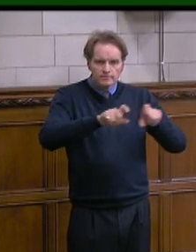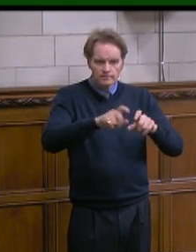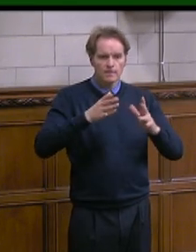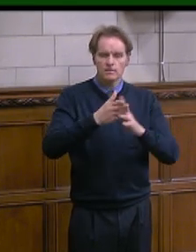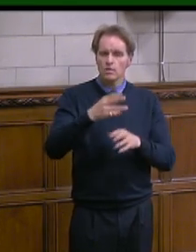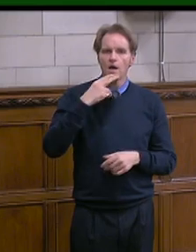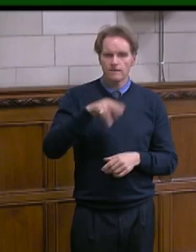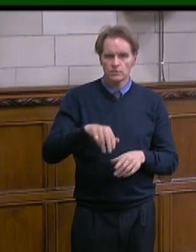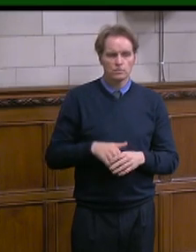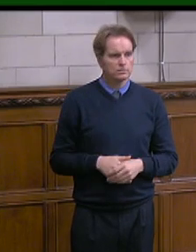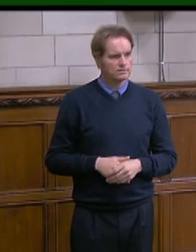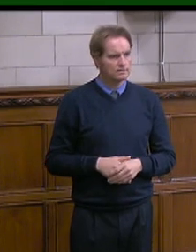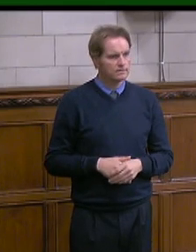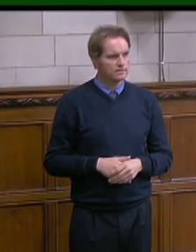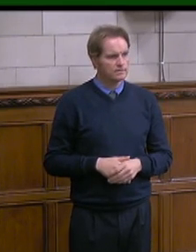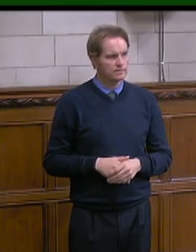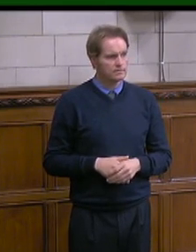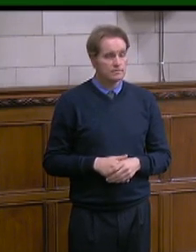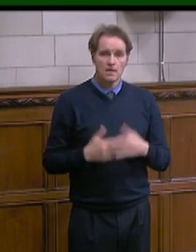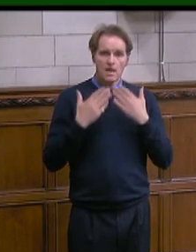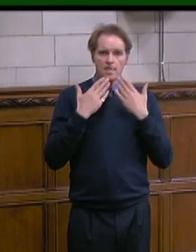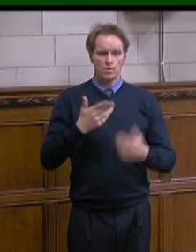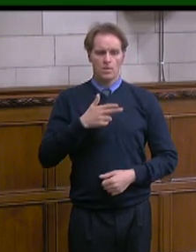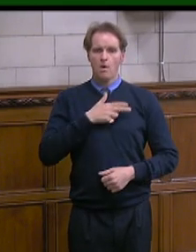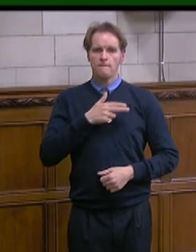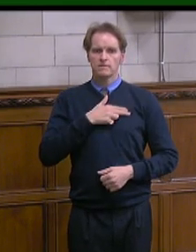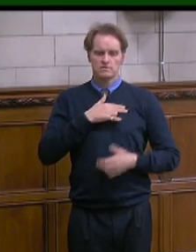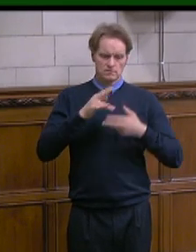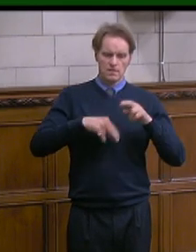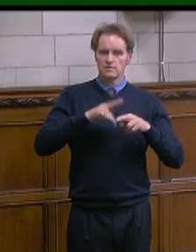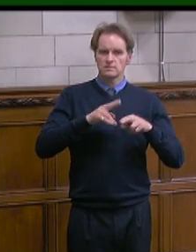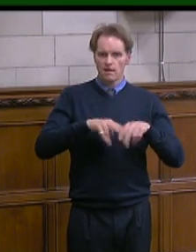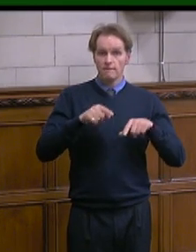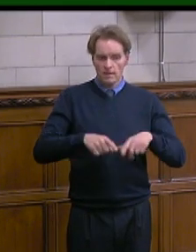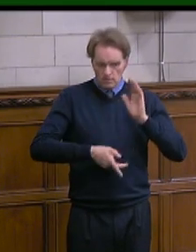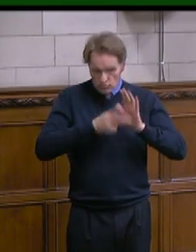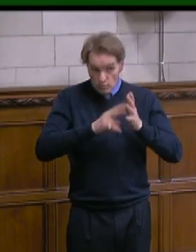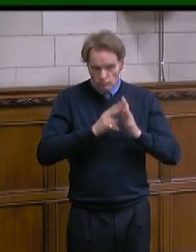who have made all of this possible. Question put and agreed to. Resolved,